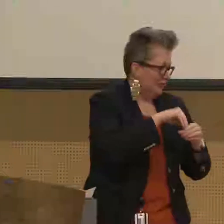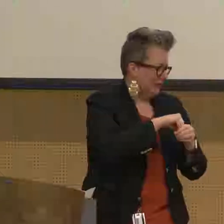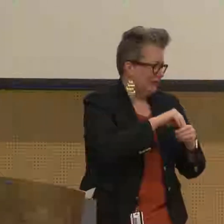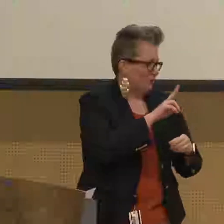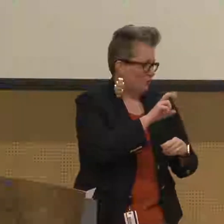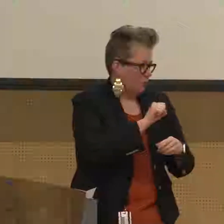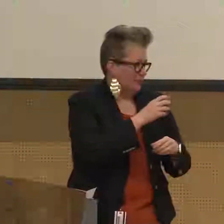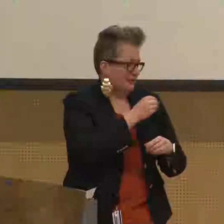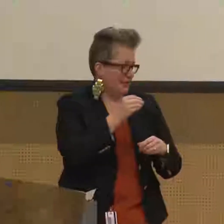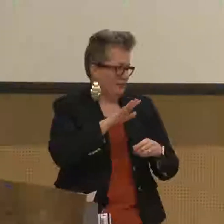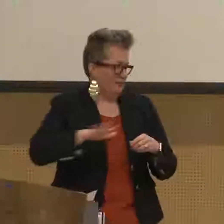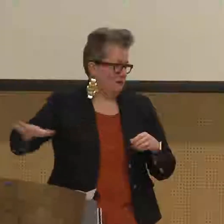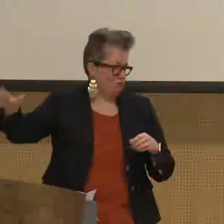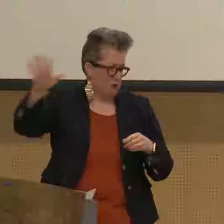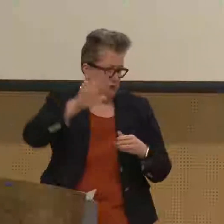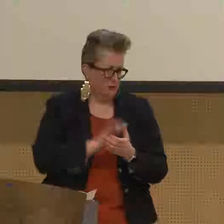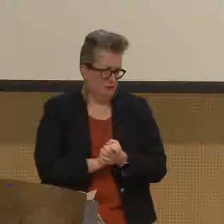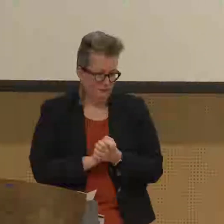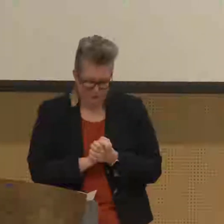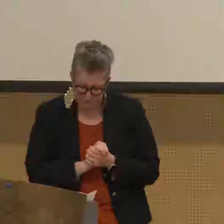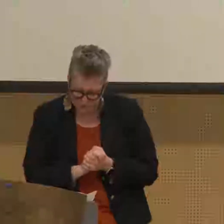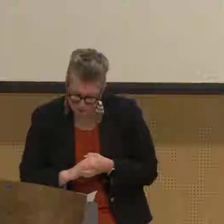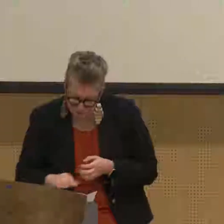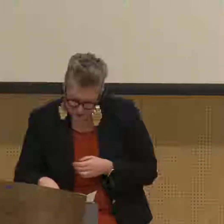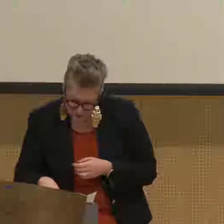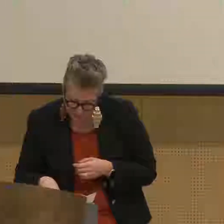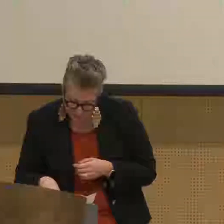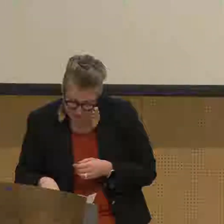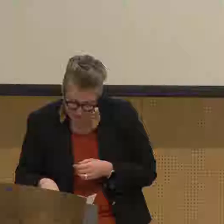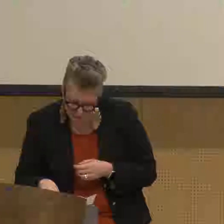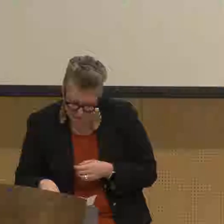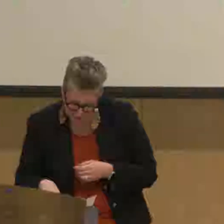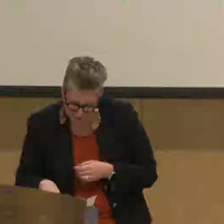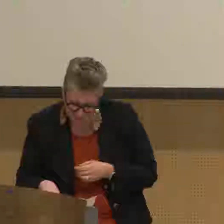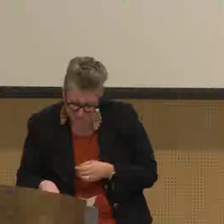the deaf community in the US and around the world.